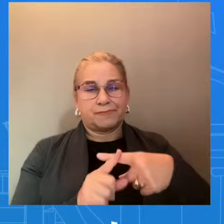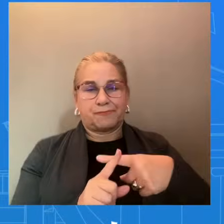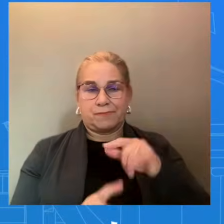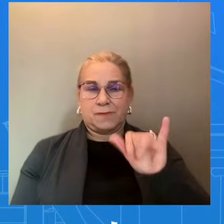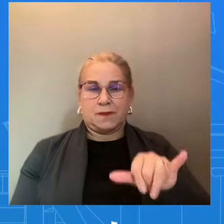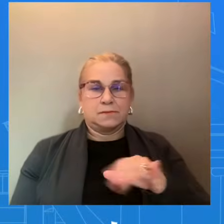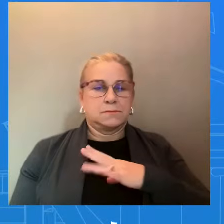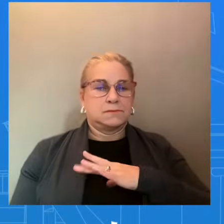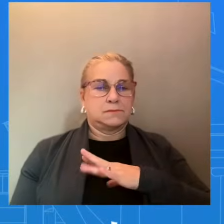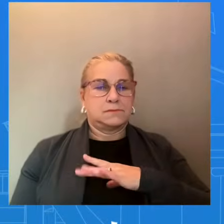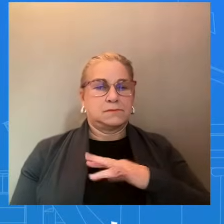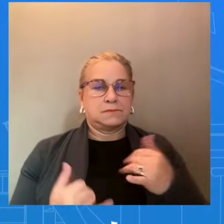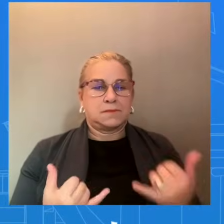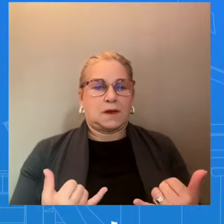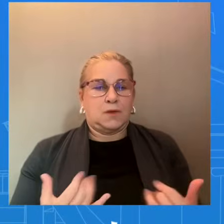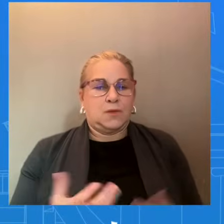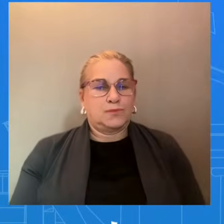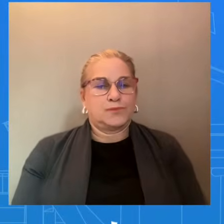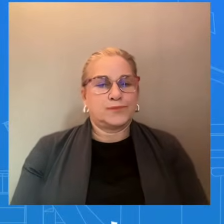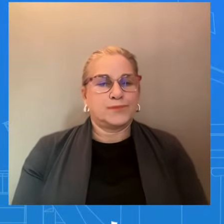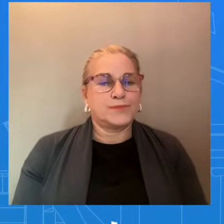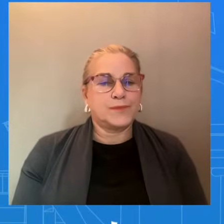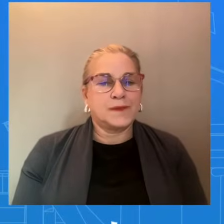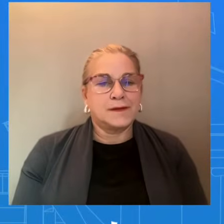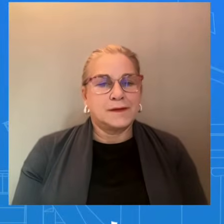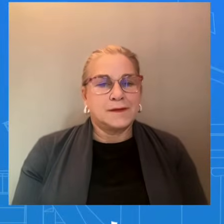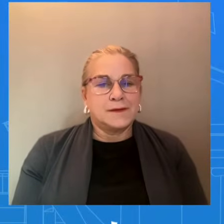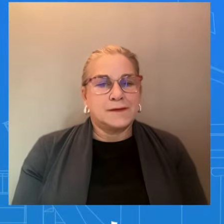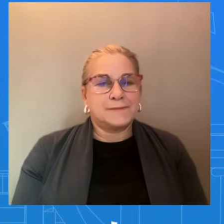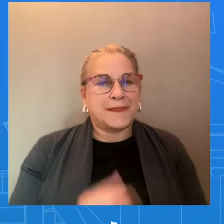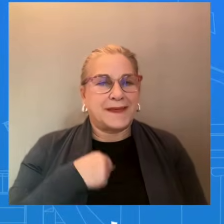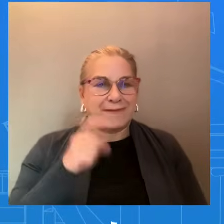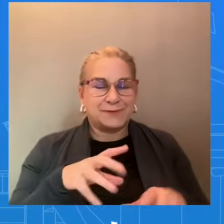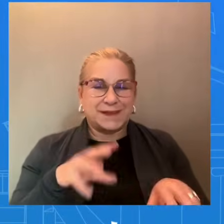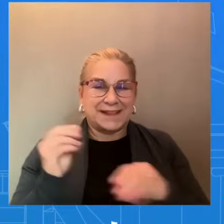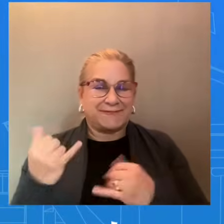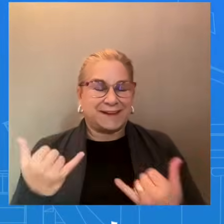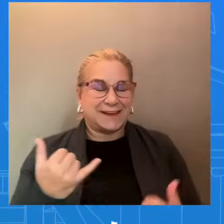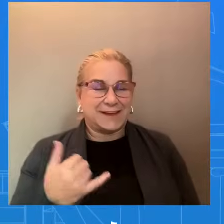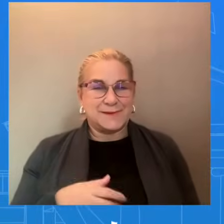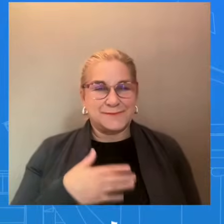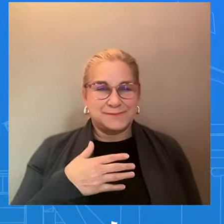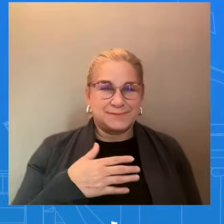Ms. Jean-Pierre: Okay. We have to go. Sorry, guys. The Press: Thank you. Ms. Jean-Pierre: Thanks, everybody.